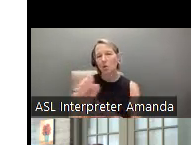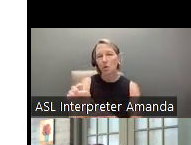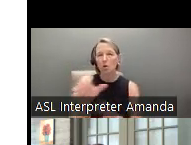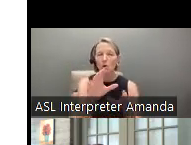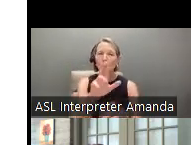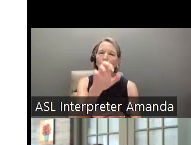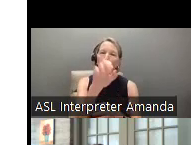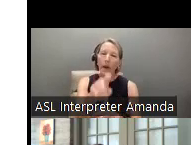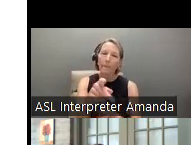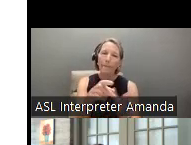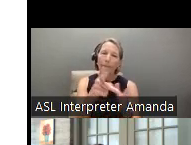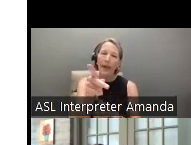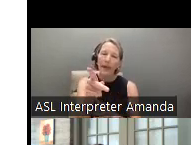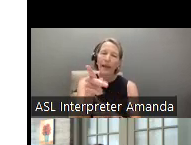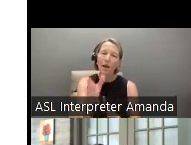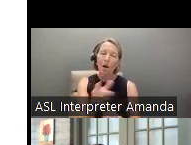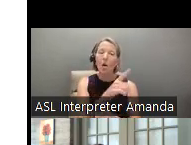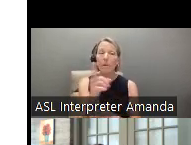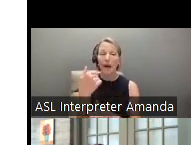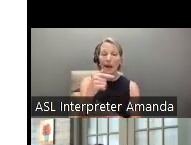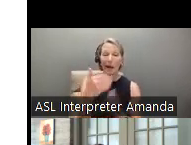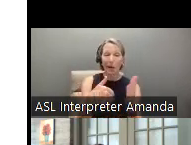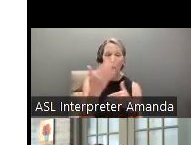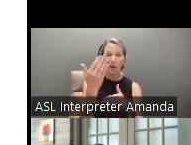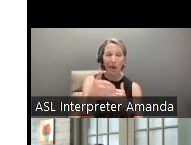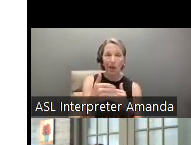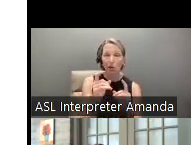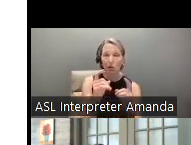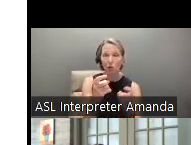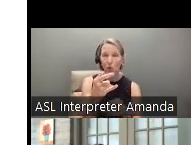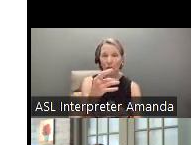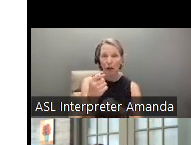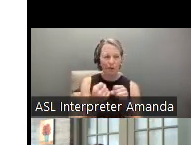payee review but going into our next our grant grant year six with this program